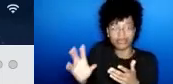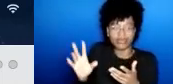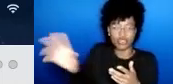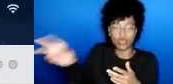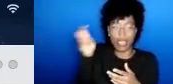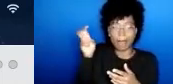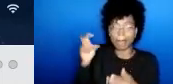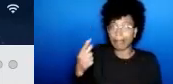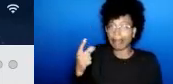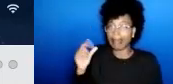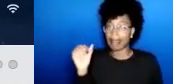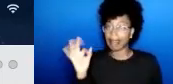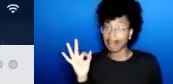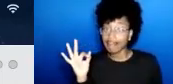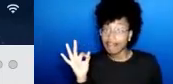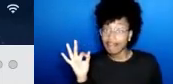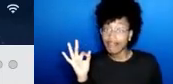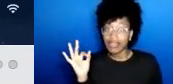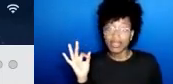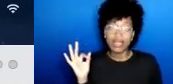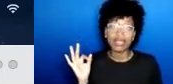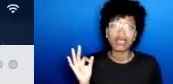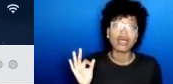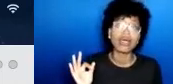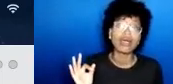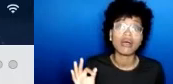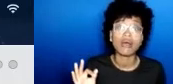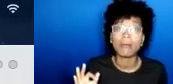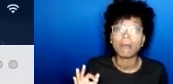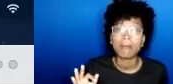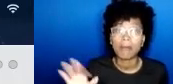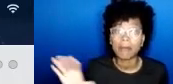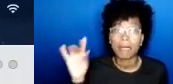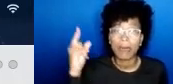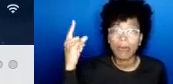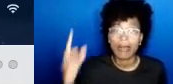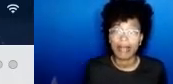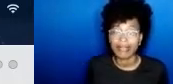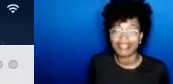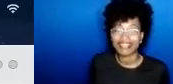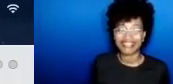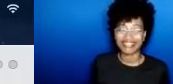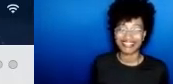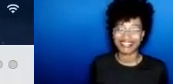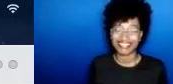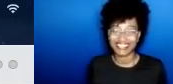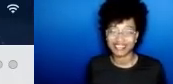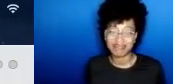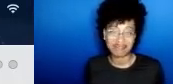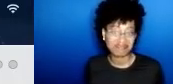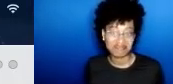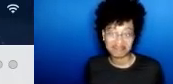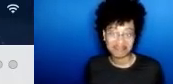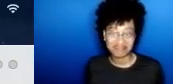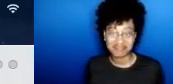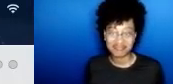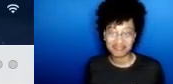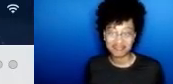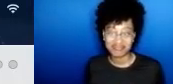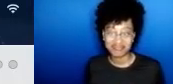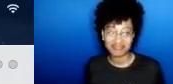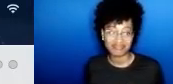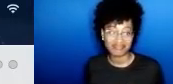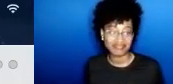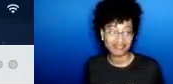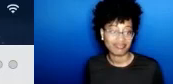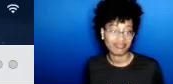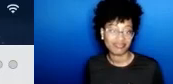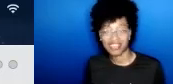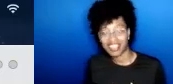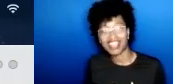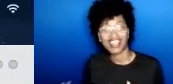07:02:07 I will just grab one here. What's a good one? I will drop that in here.